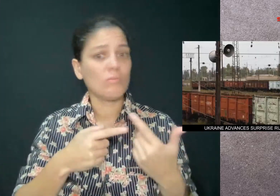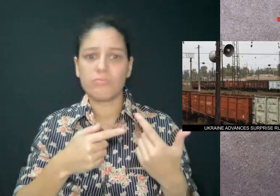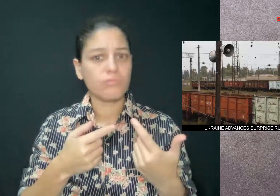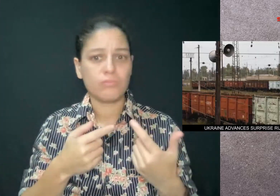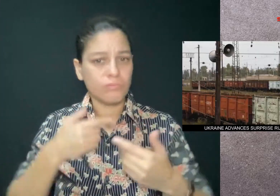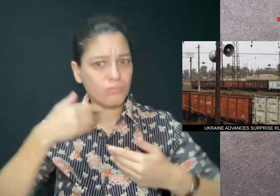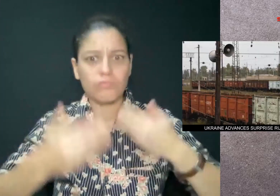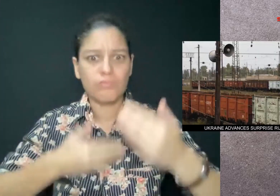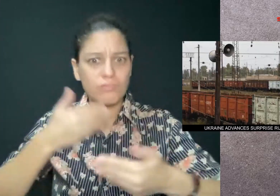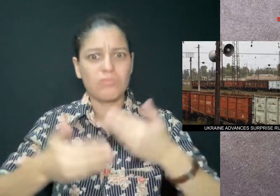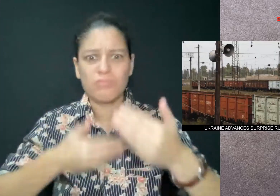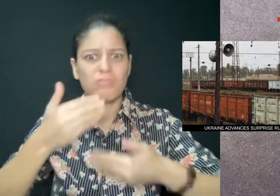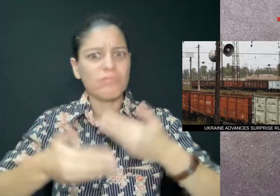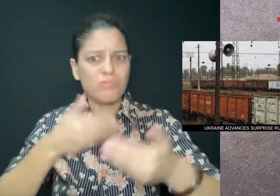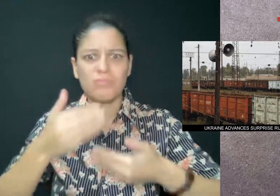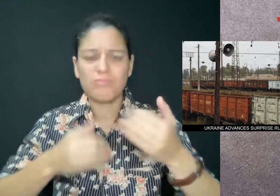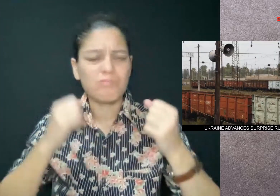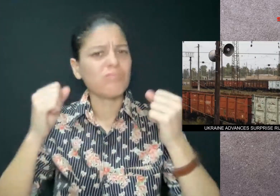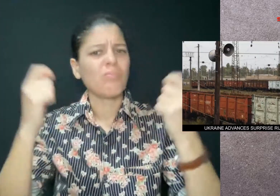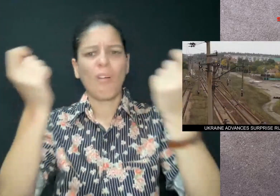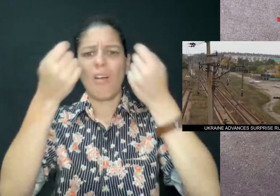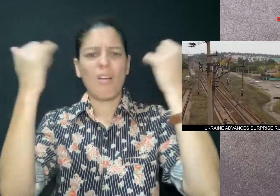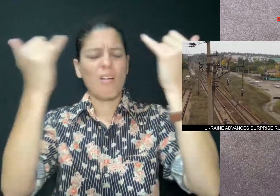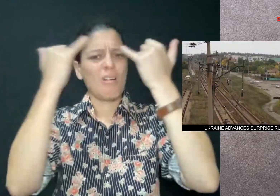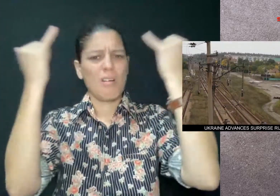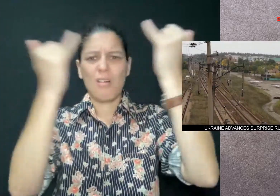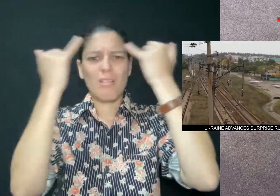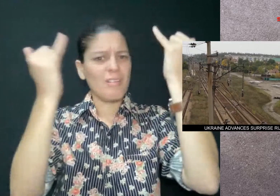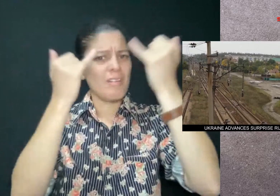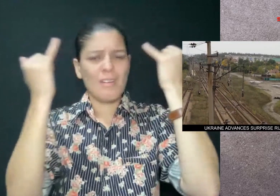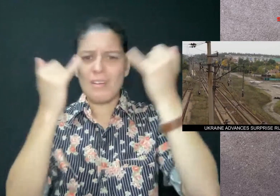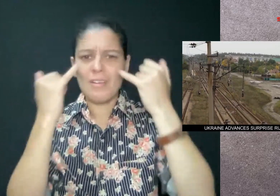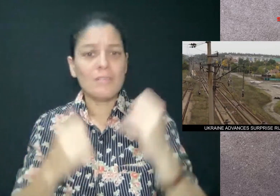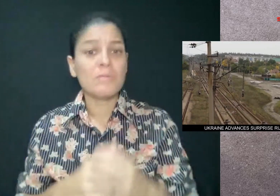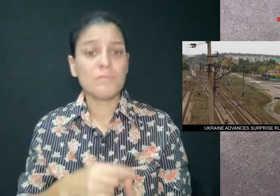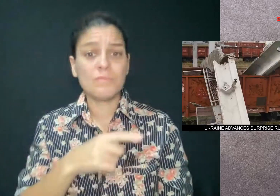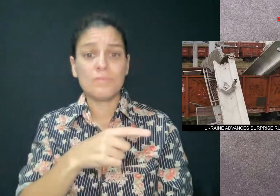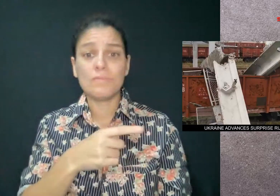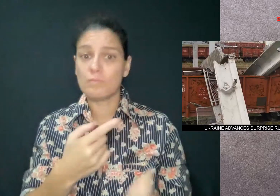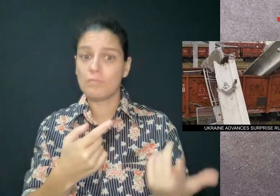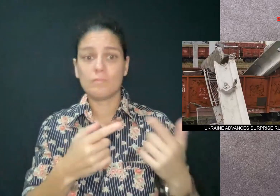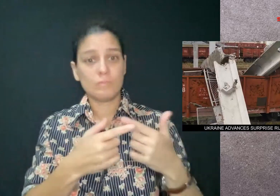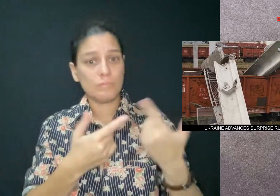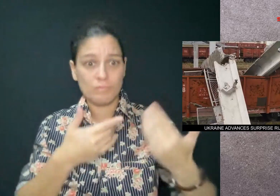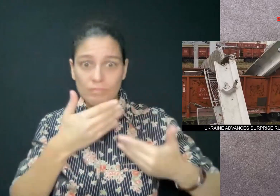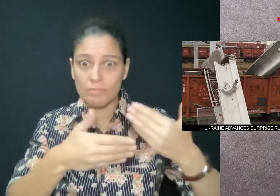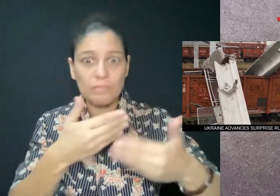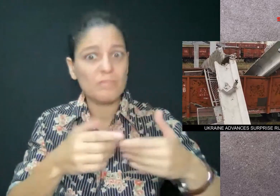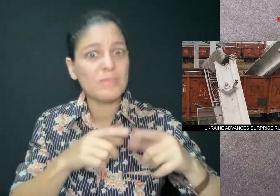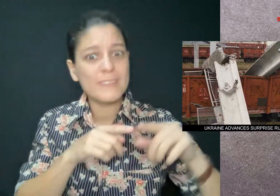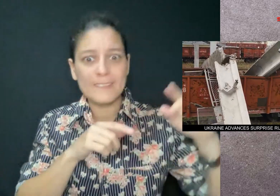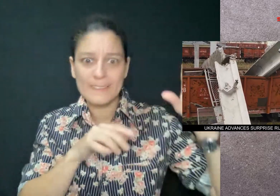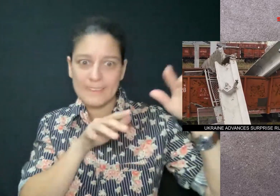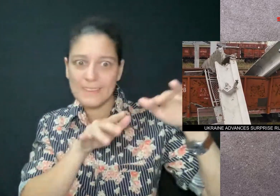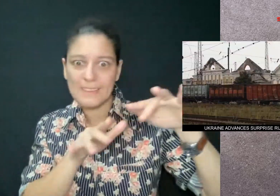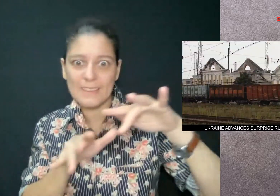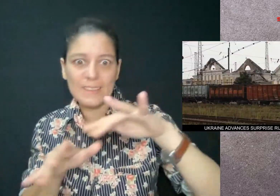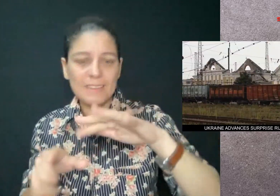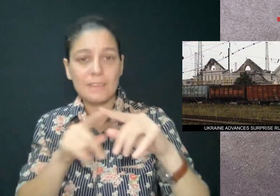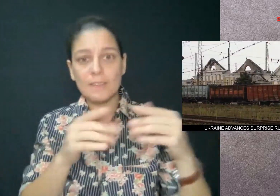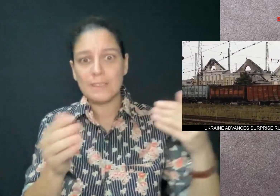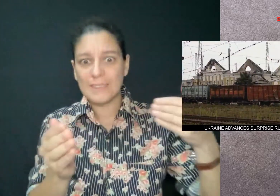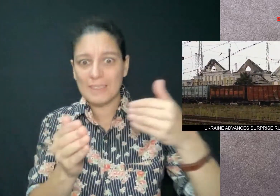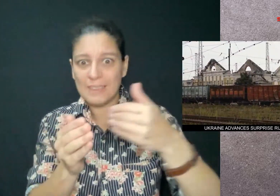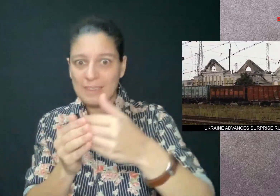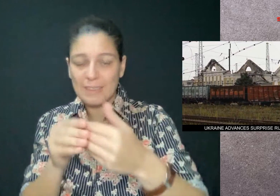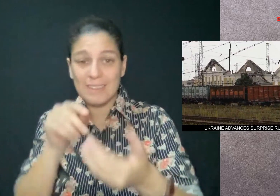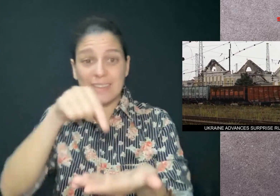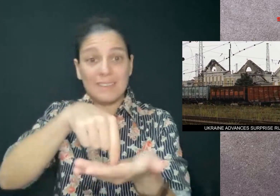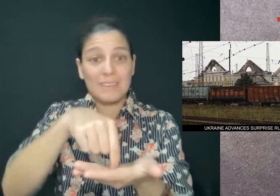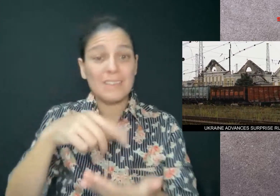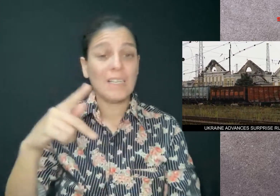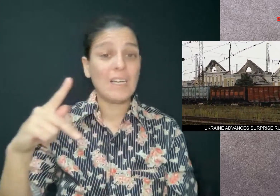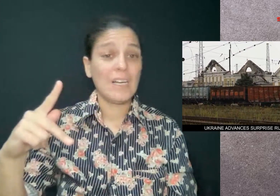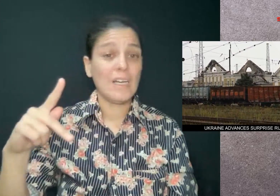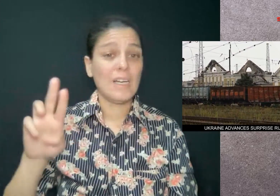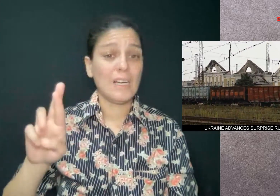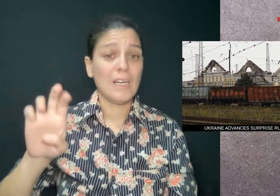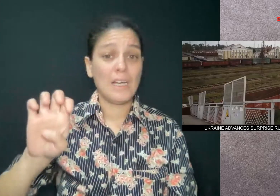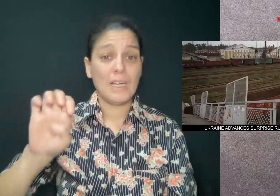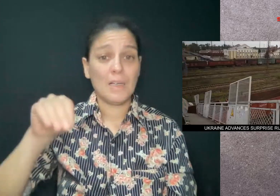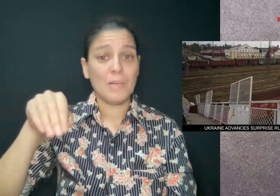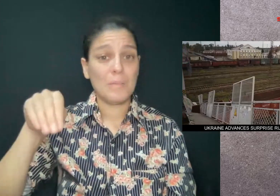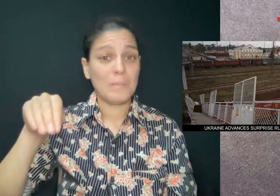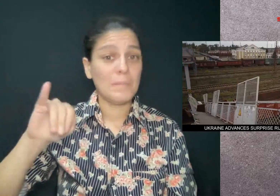not stop to celebrate they were on the move again to Kremmina another Russian target further